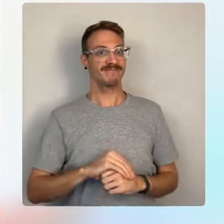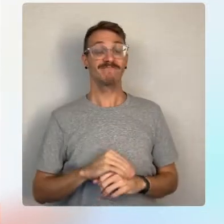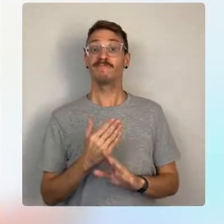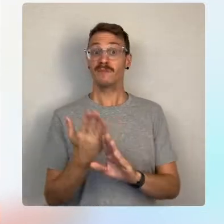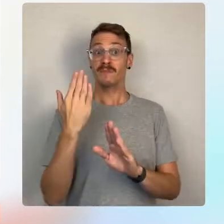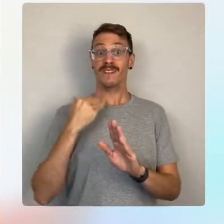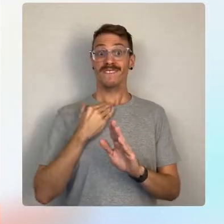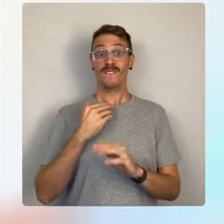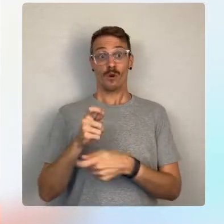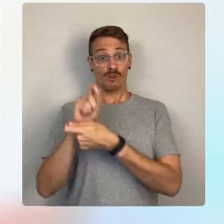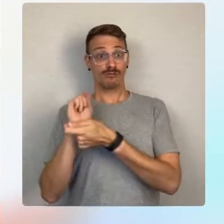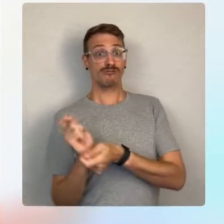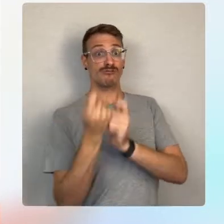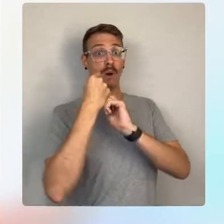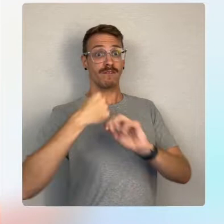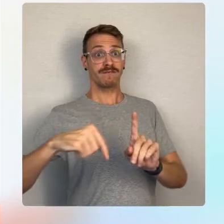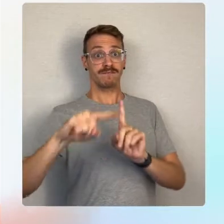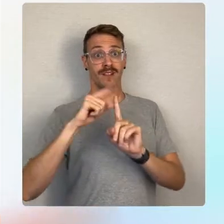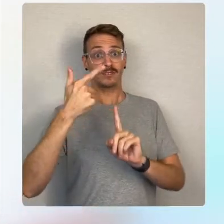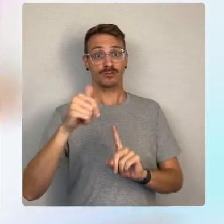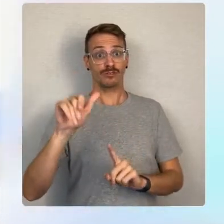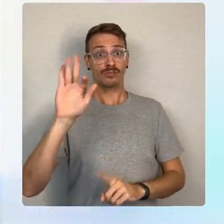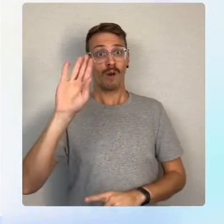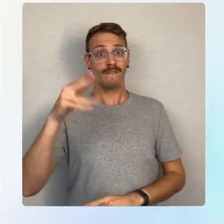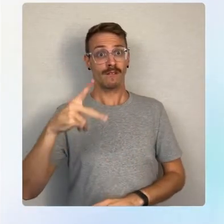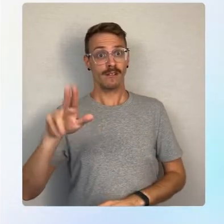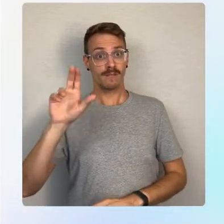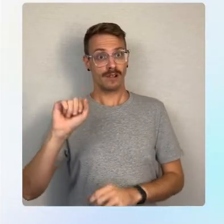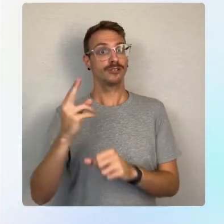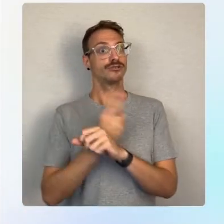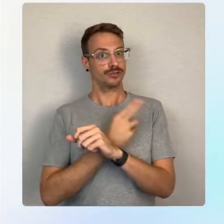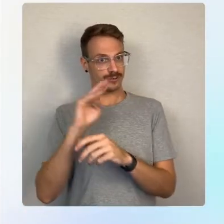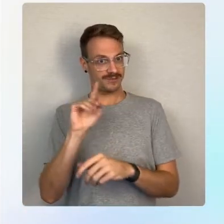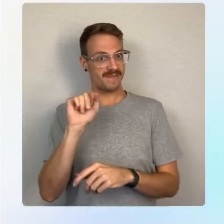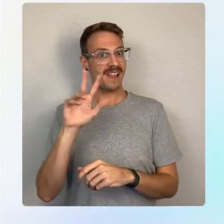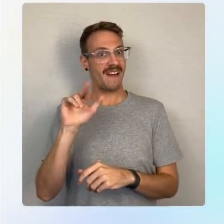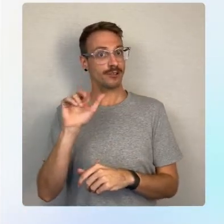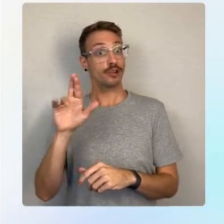Before "GOLF+" integrated Meta Avatars, users could see their putter floating around-